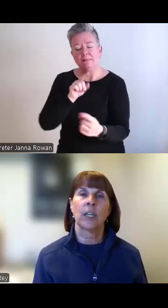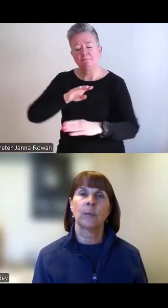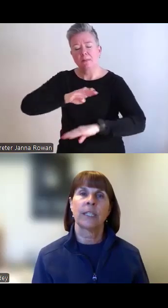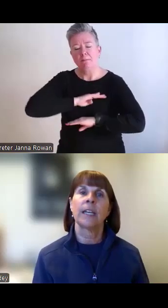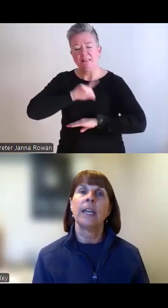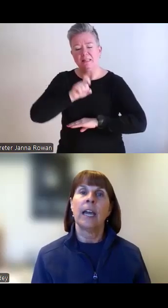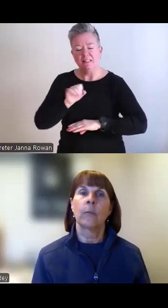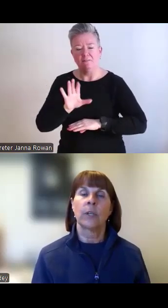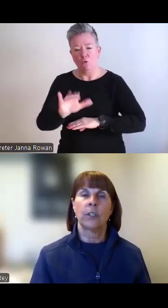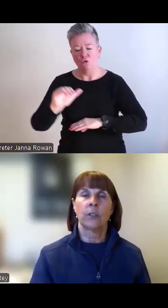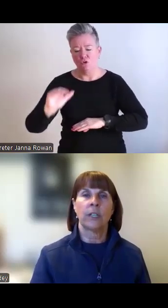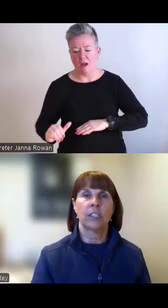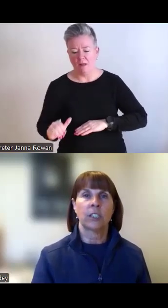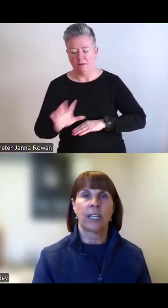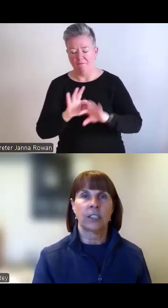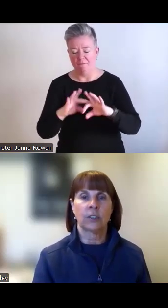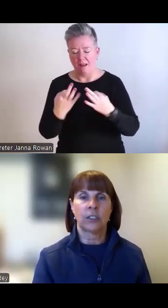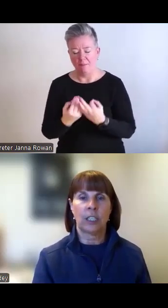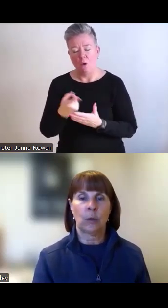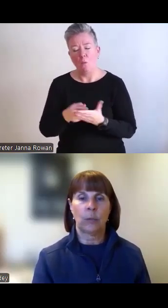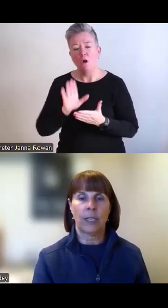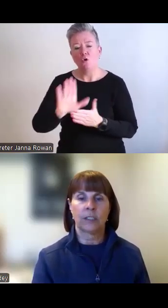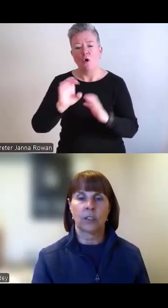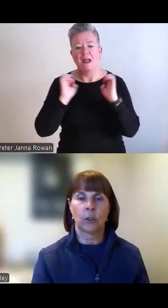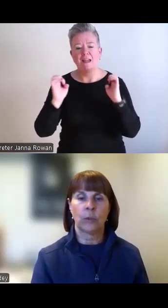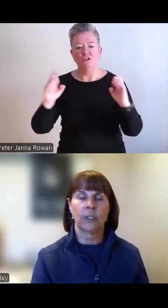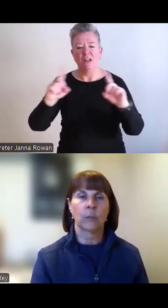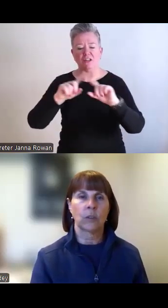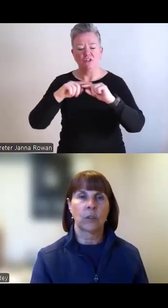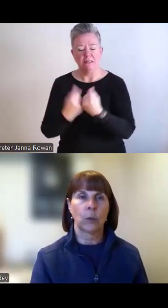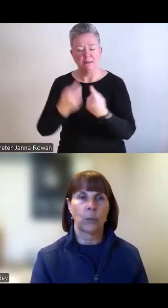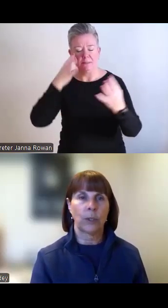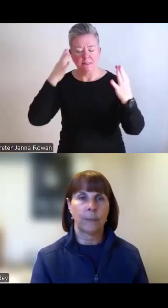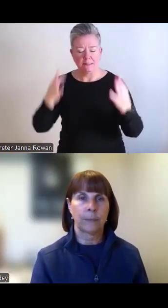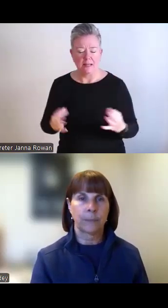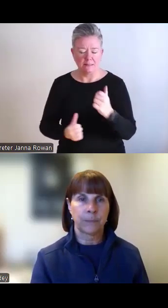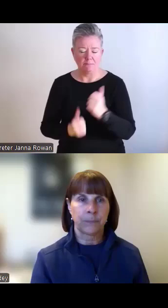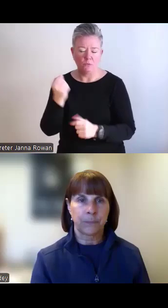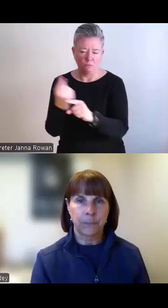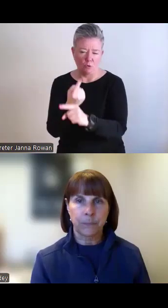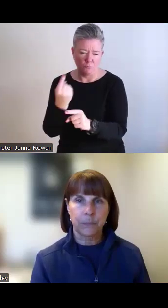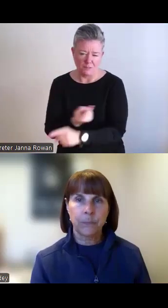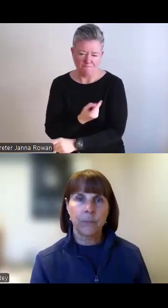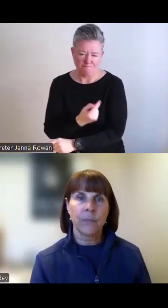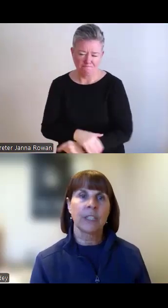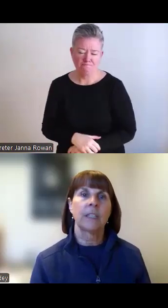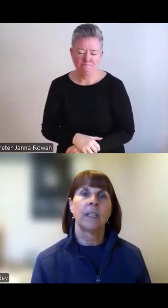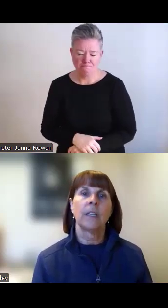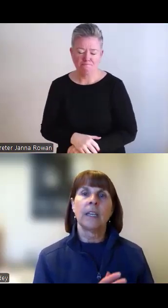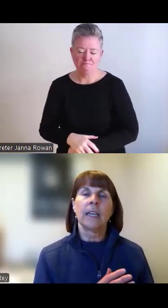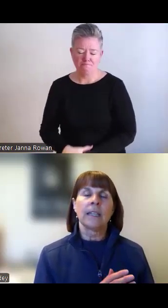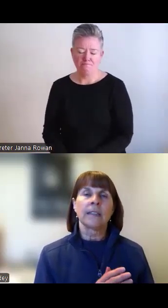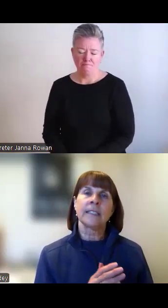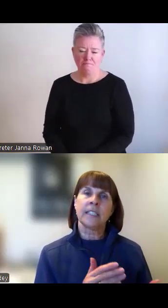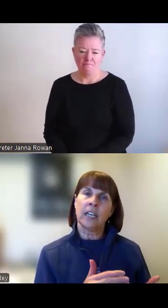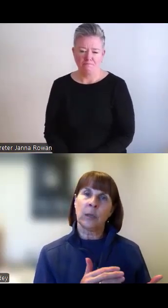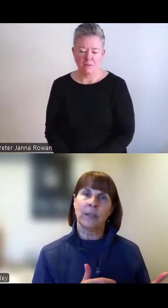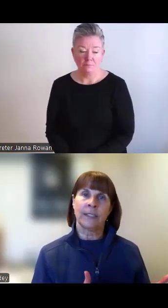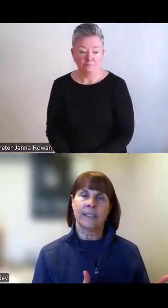and family and what your educational team has determined is most appropriate. Let's talk about